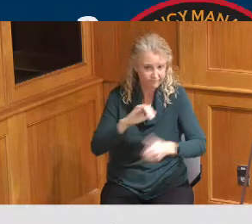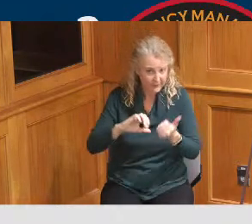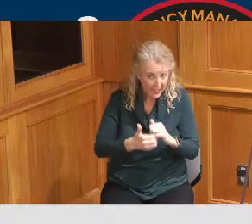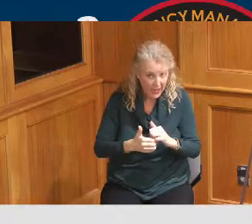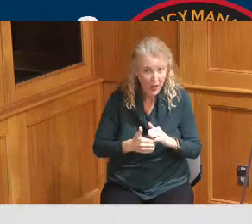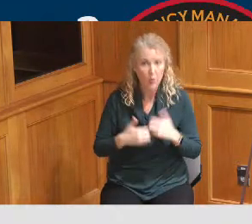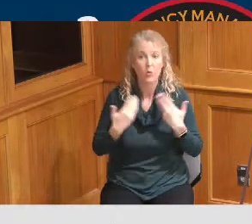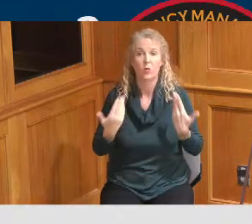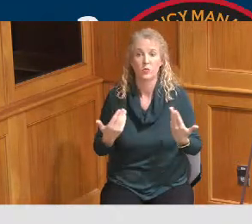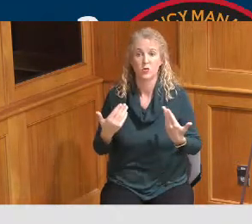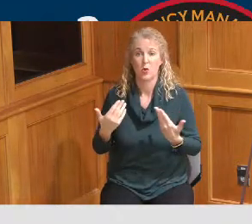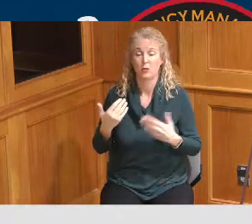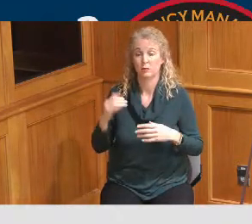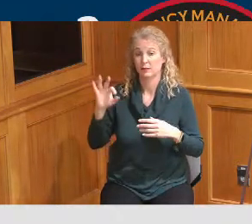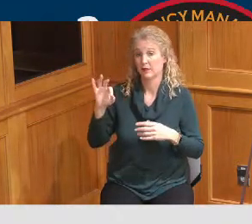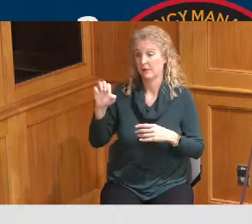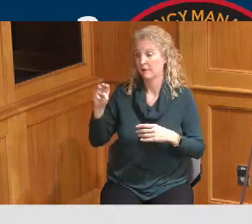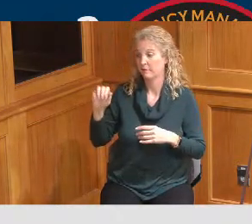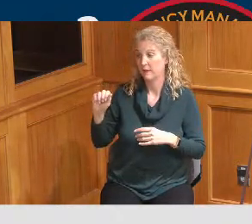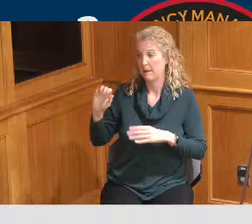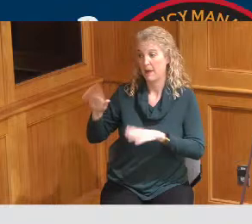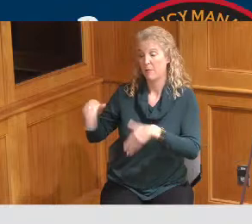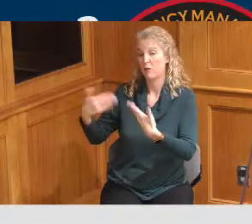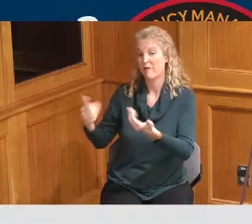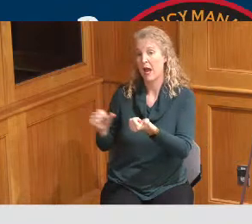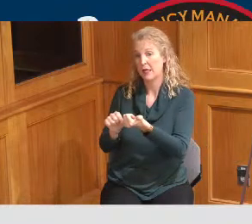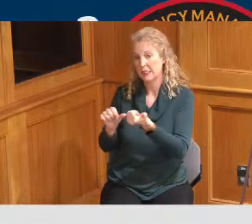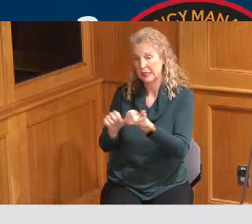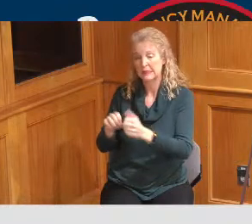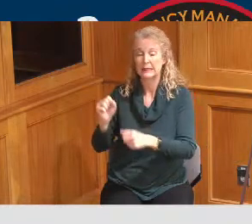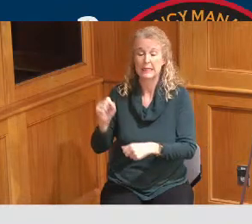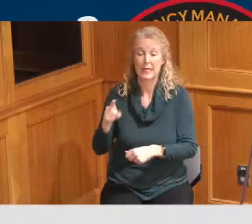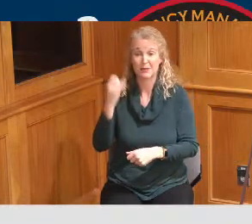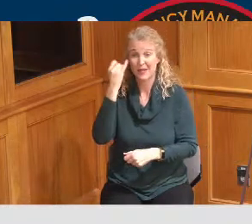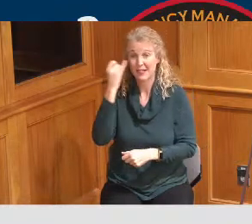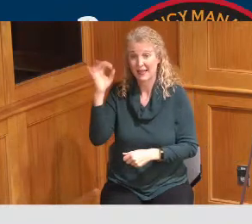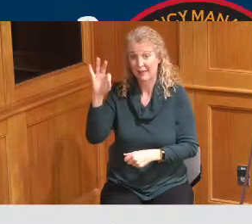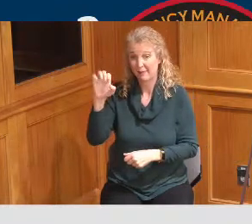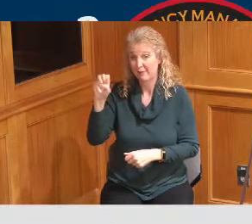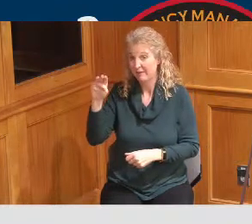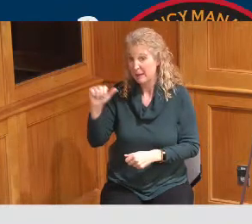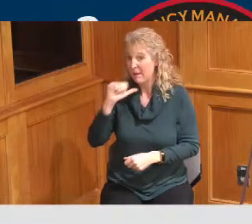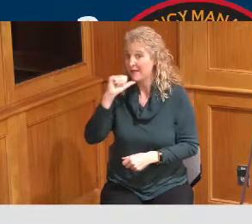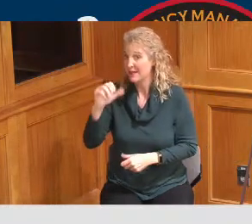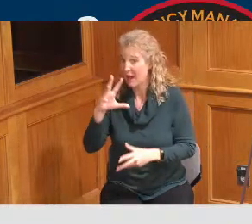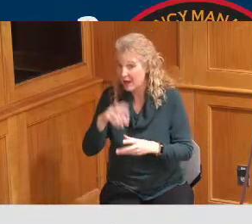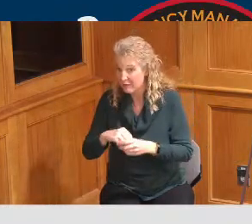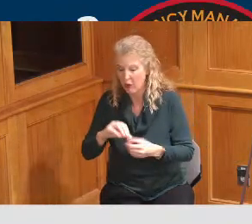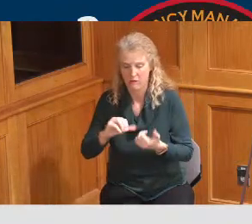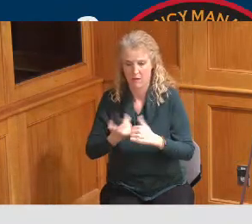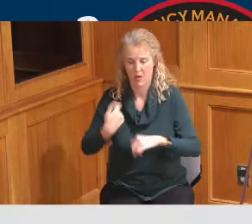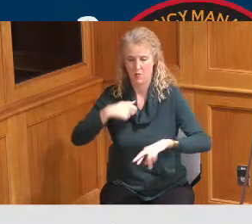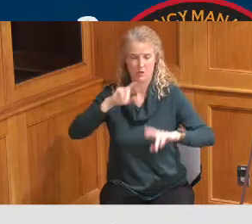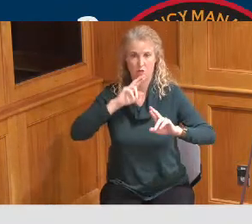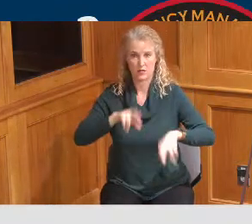get to the female level where they're providing assistance but what if they're not and then what do we do right then we work with the state on that issue so we're just trying to demonstrate